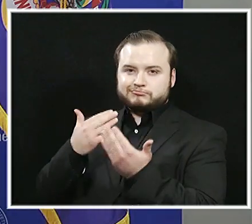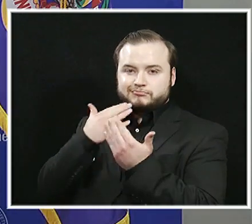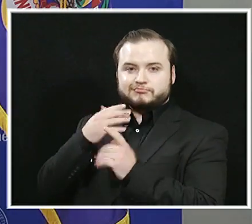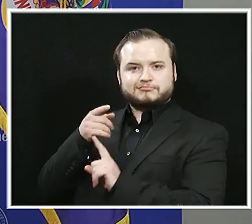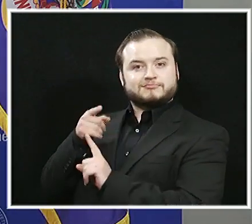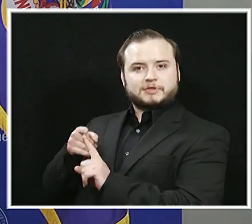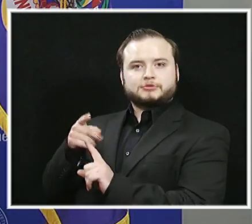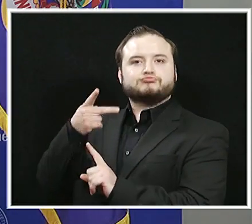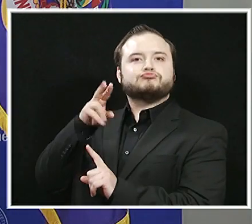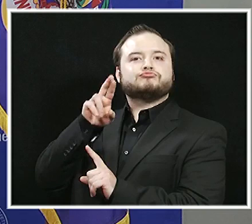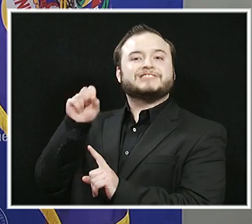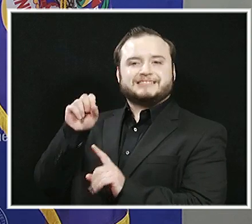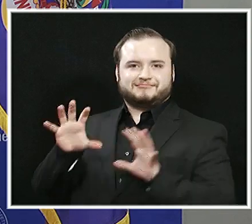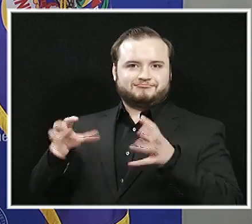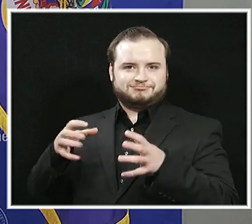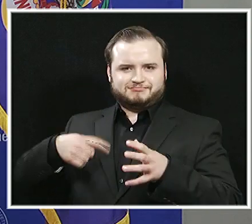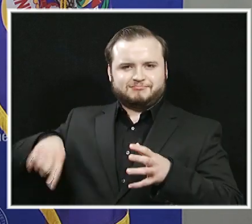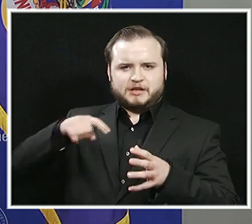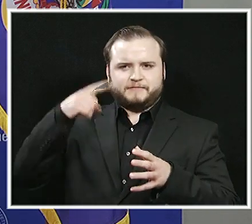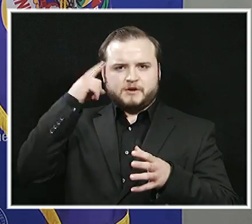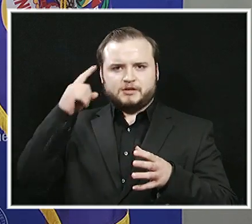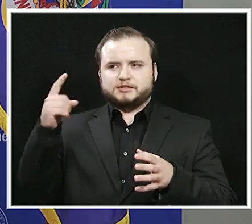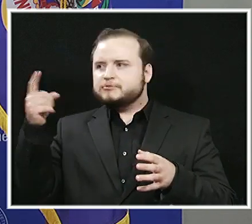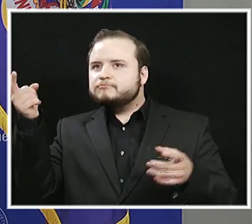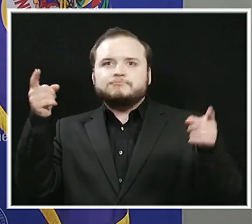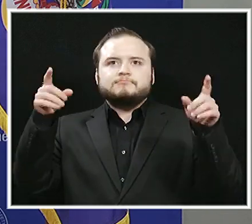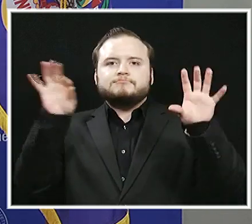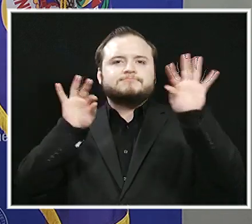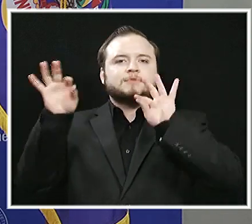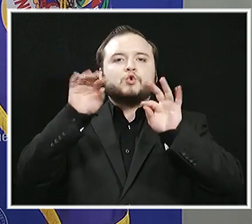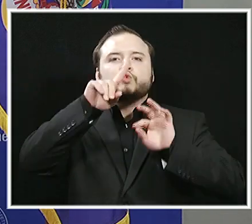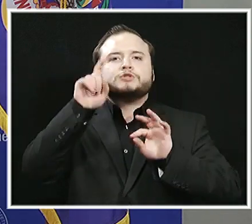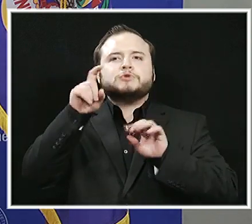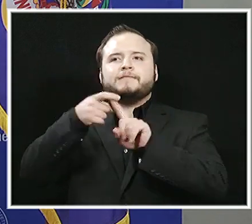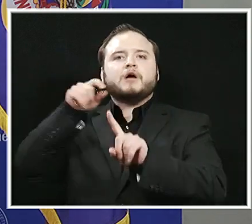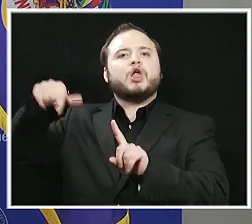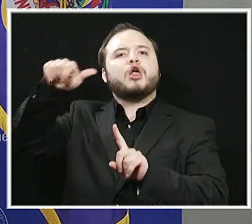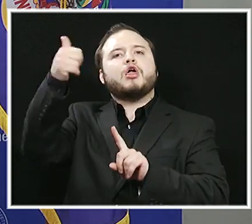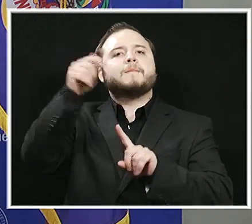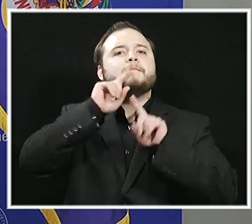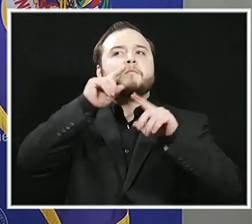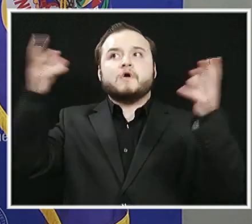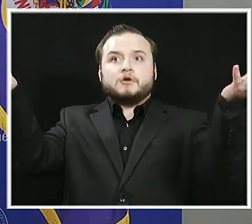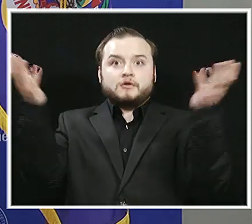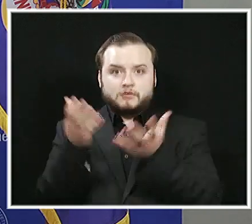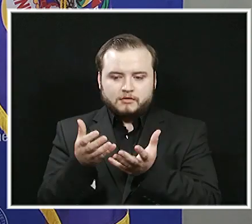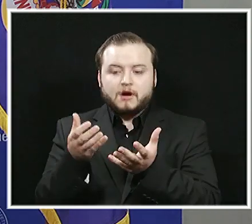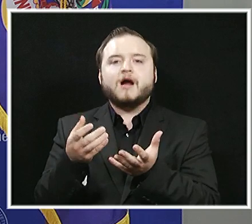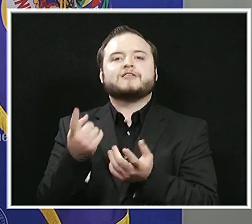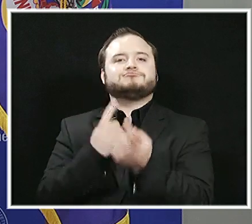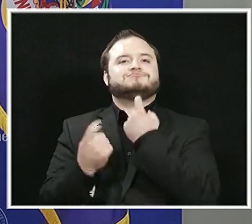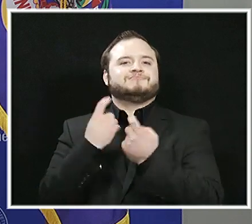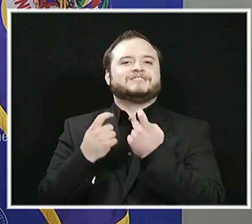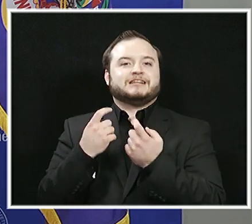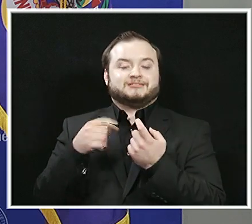≫ Good afternoon, everyone, good afternoon Minnesota, once again a thank you to our journalists, our press corps is here. They are pooling for one another